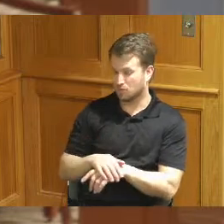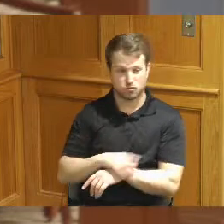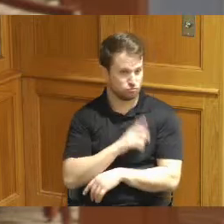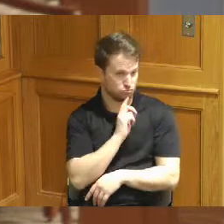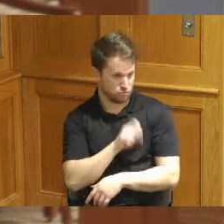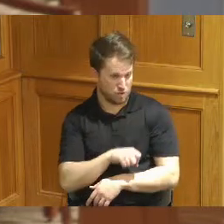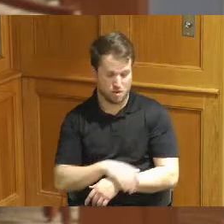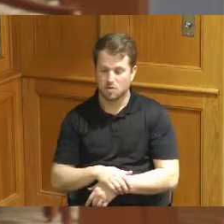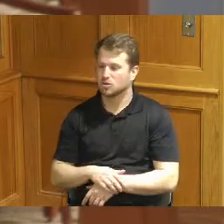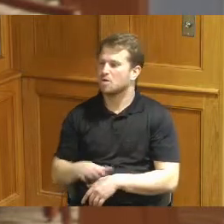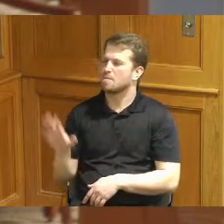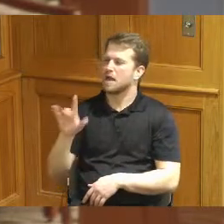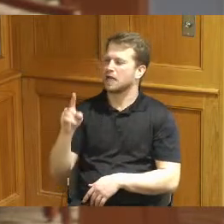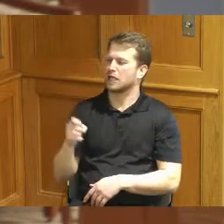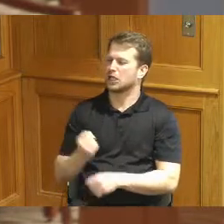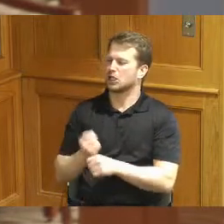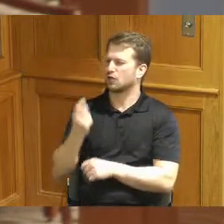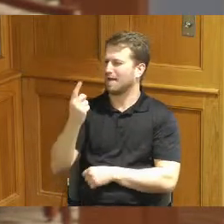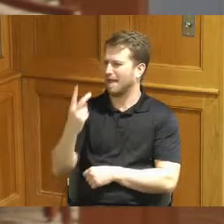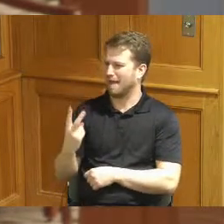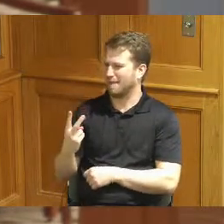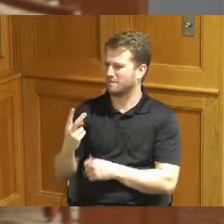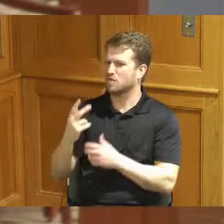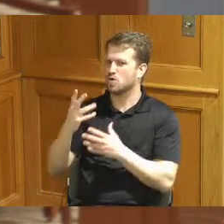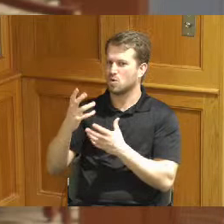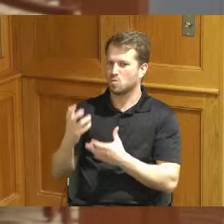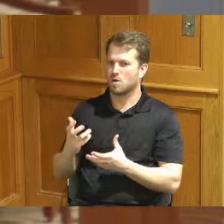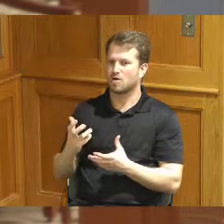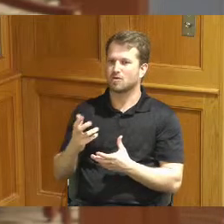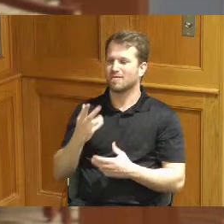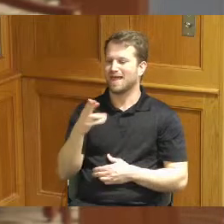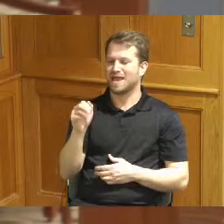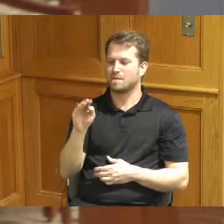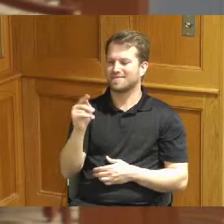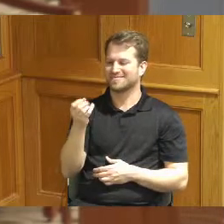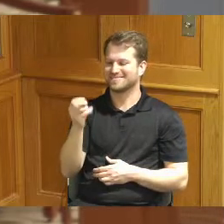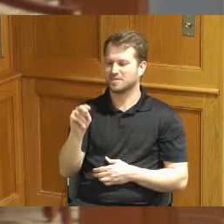half ago we wanted to bring the Hamilton County Office of re-entry into our shelter diversion